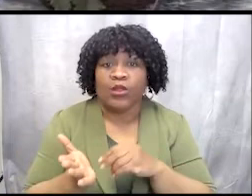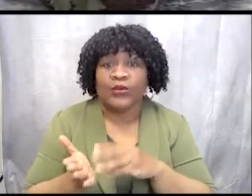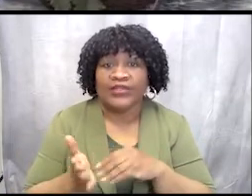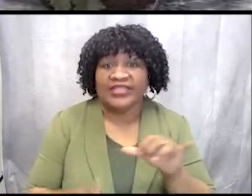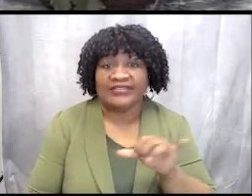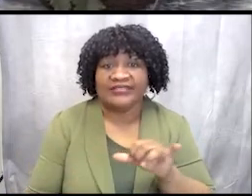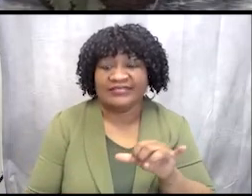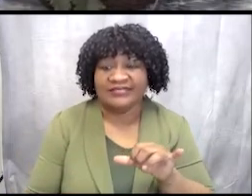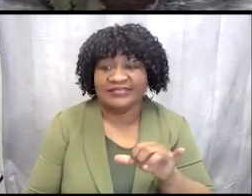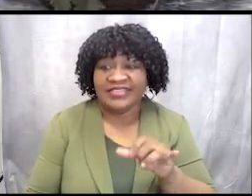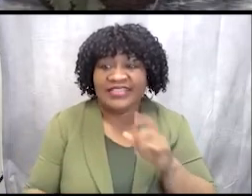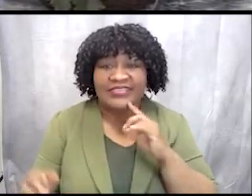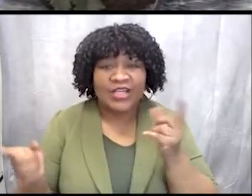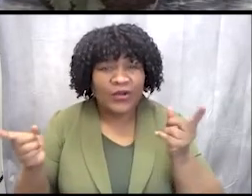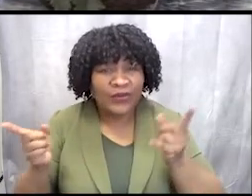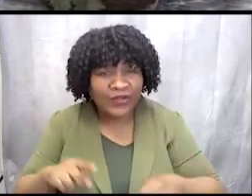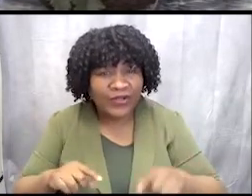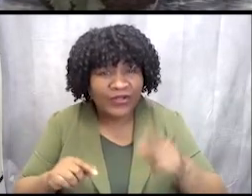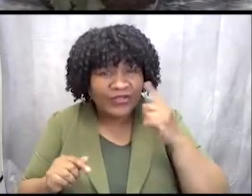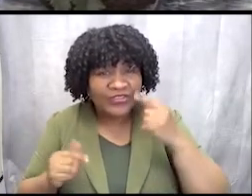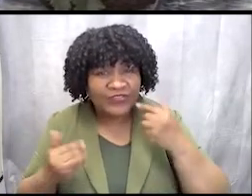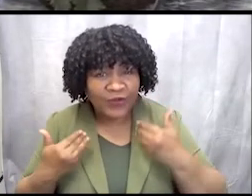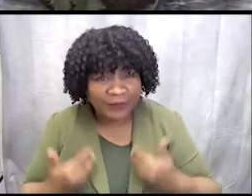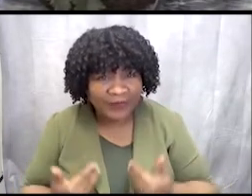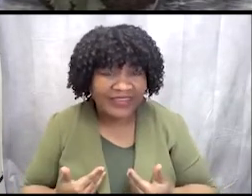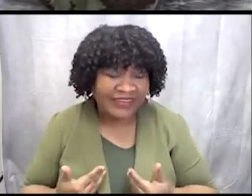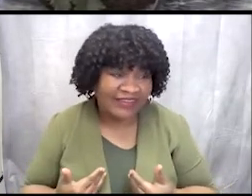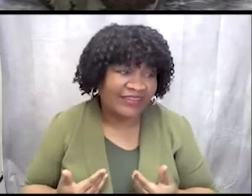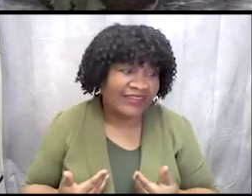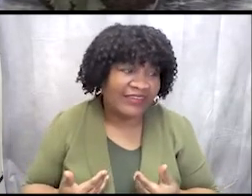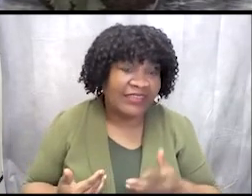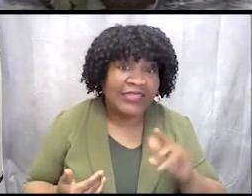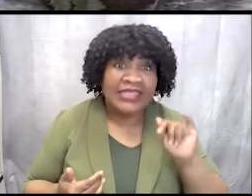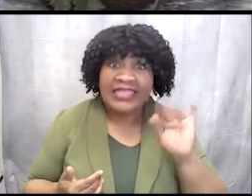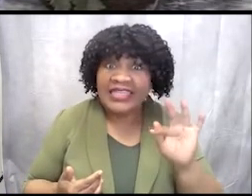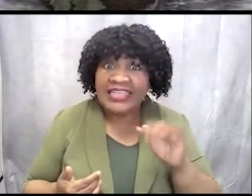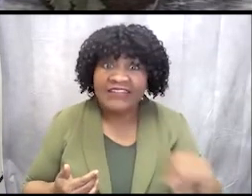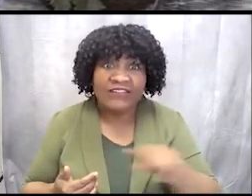And so it just occurs to me that if you see the connection